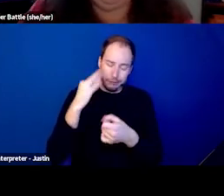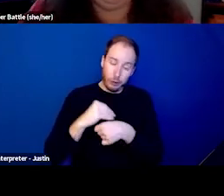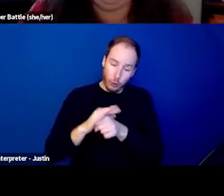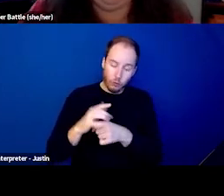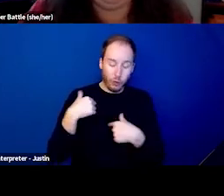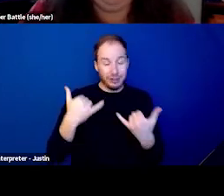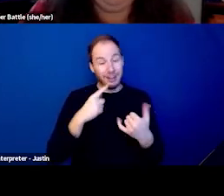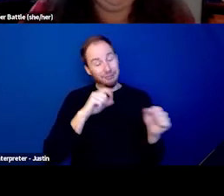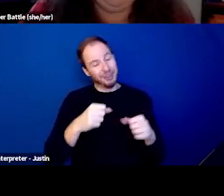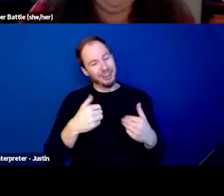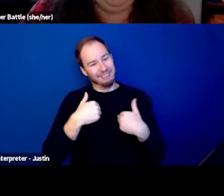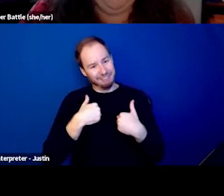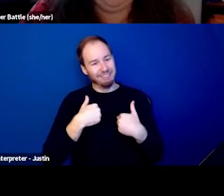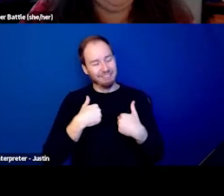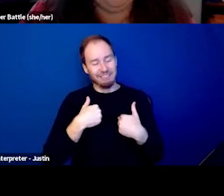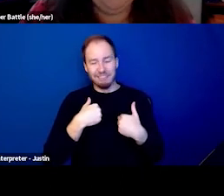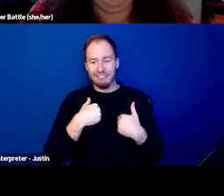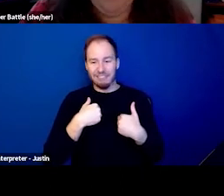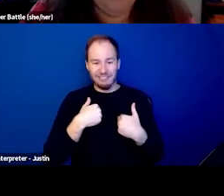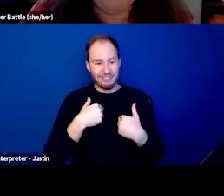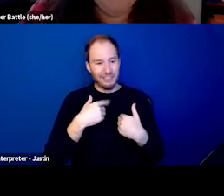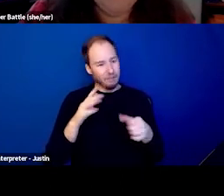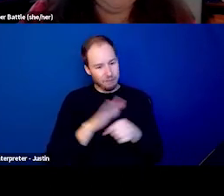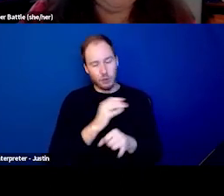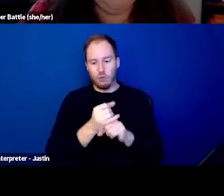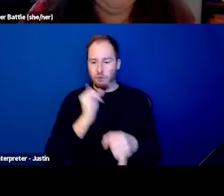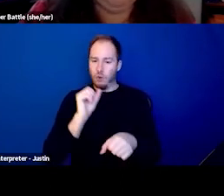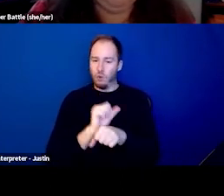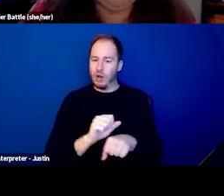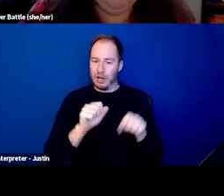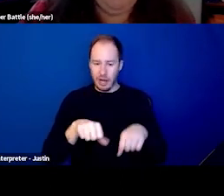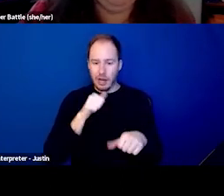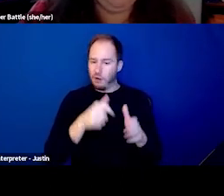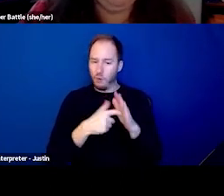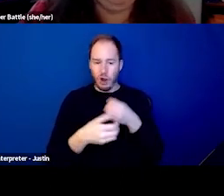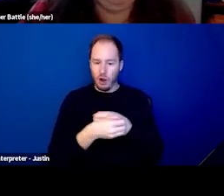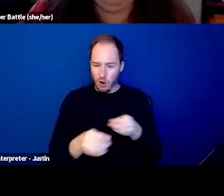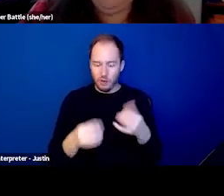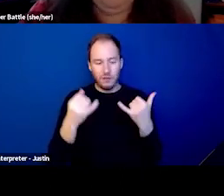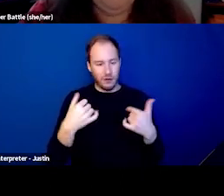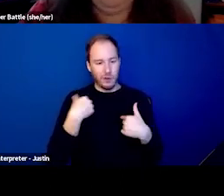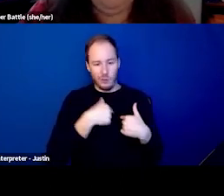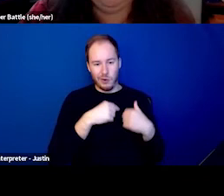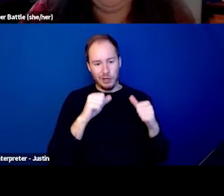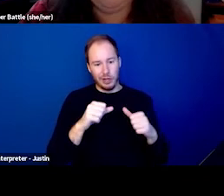the ability to work 100% remote. And so this way we can recruit folks,